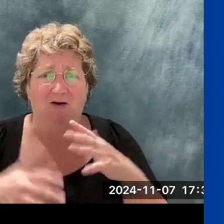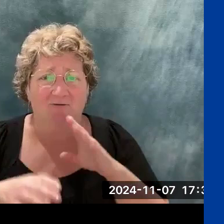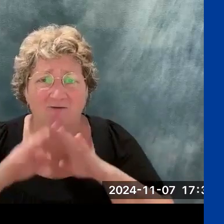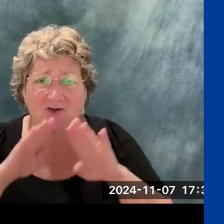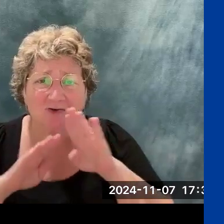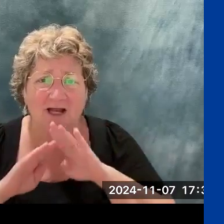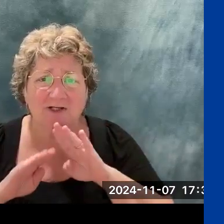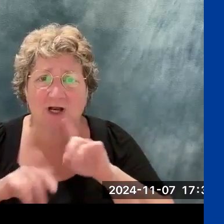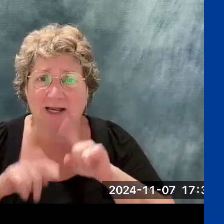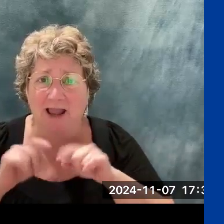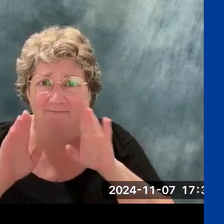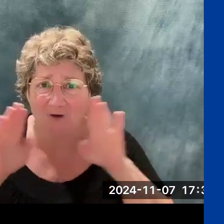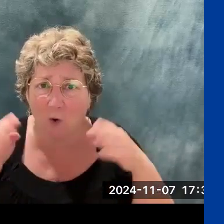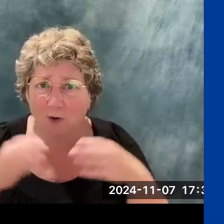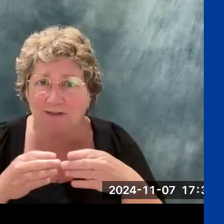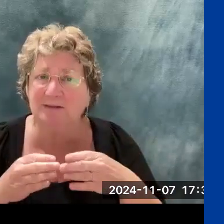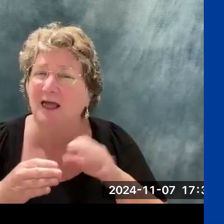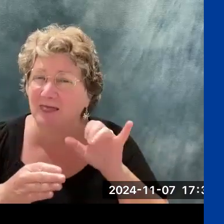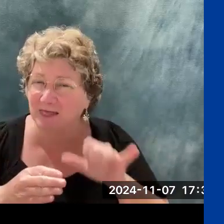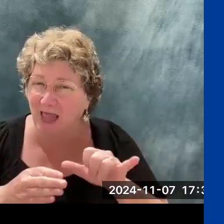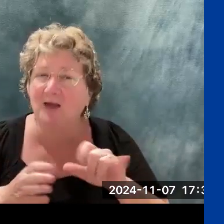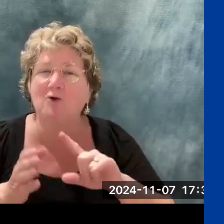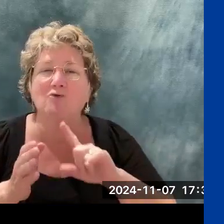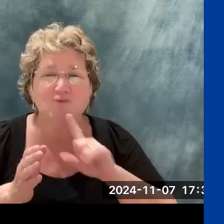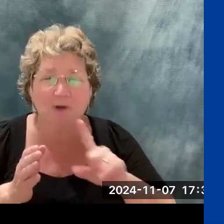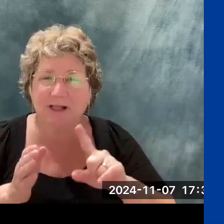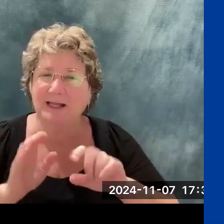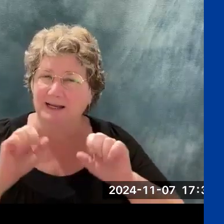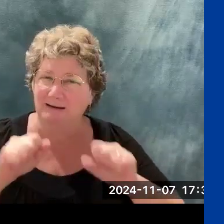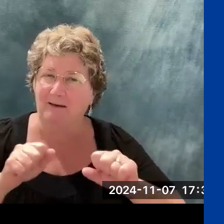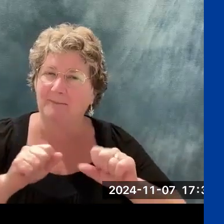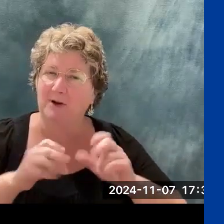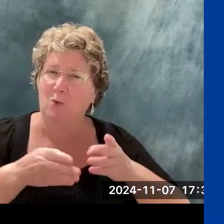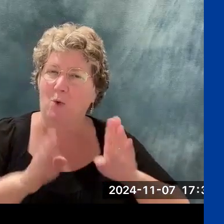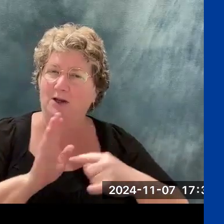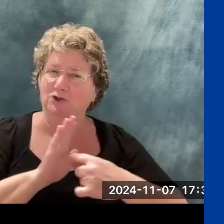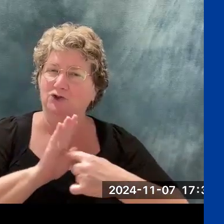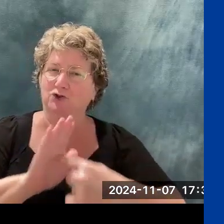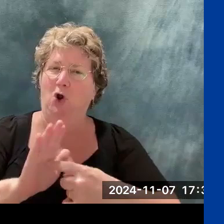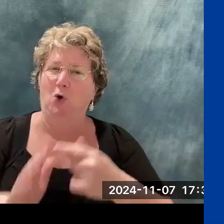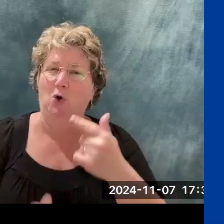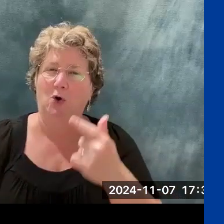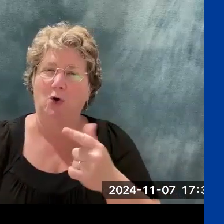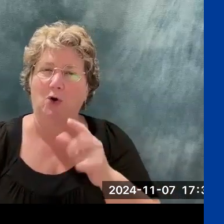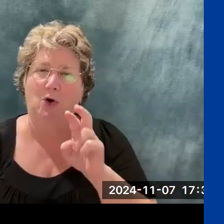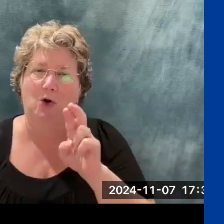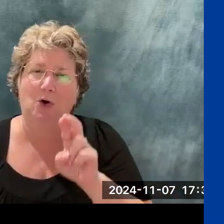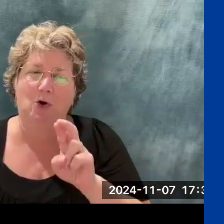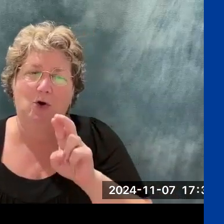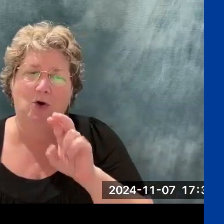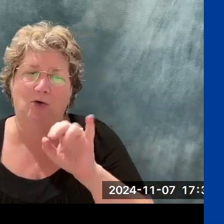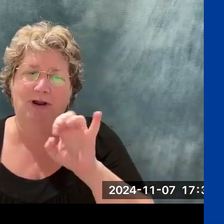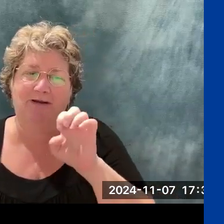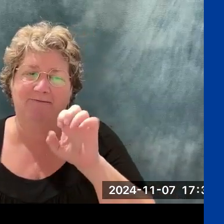And that goes back to that being able to articulate. If somebody isn't able to express themselves in a way